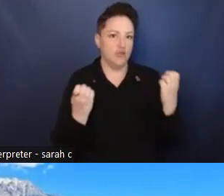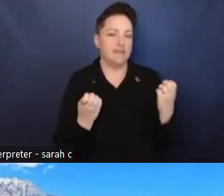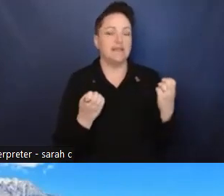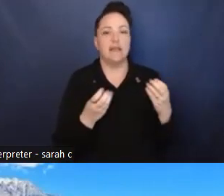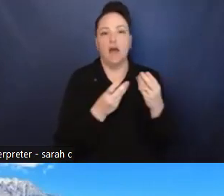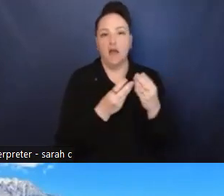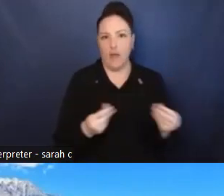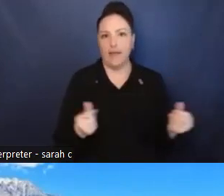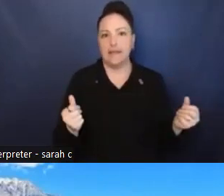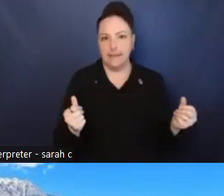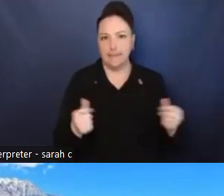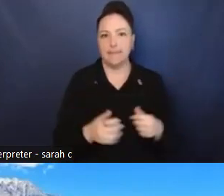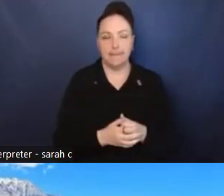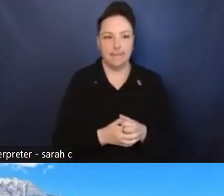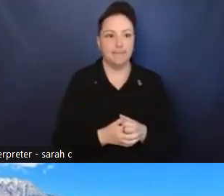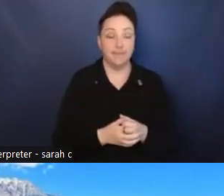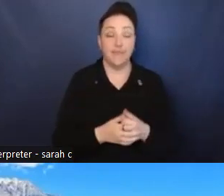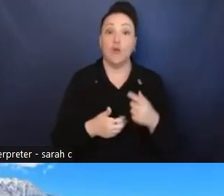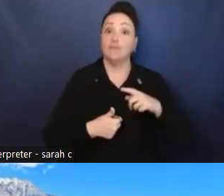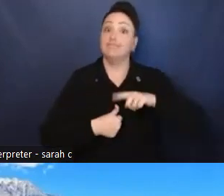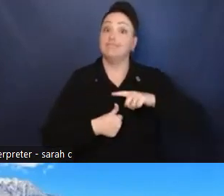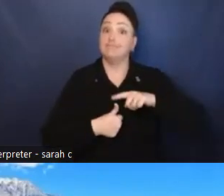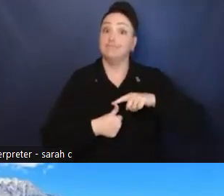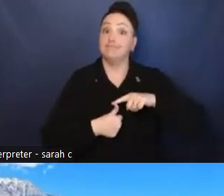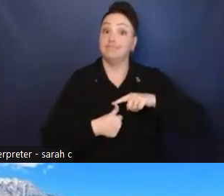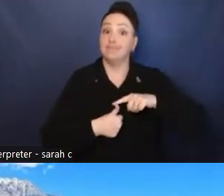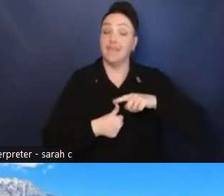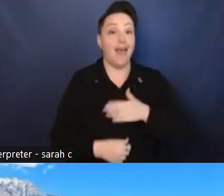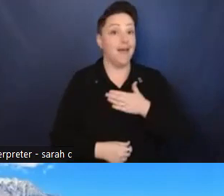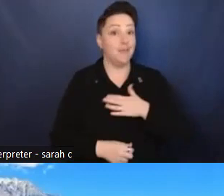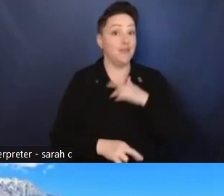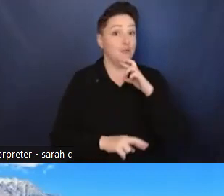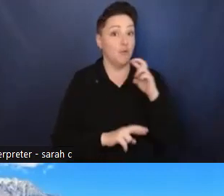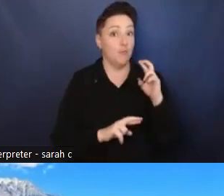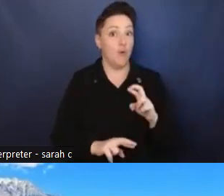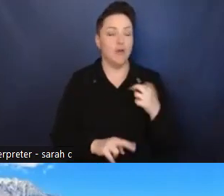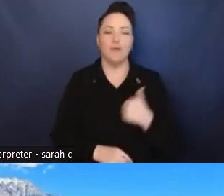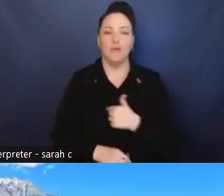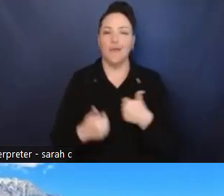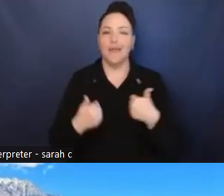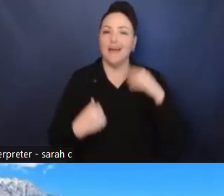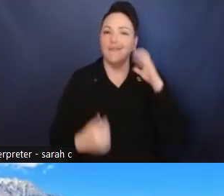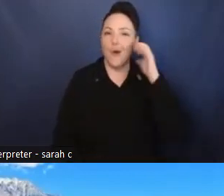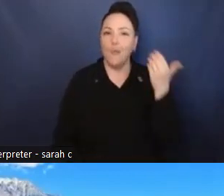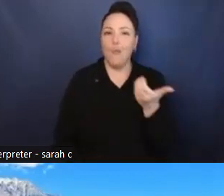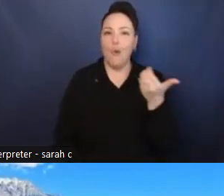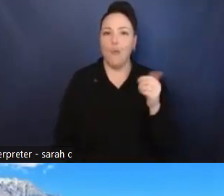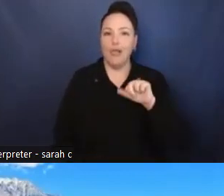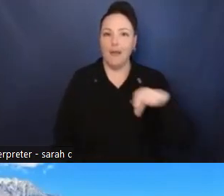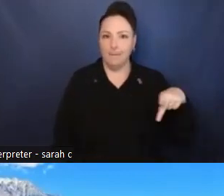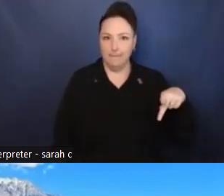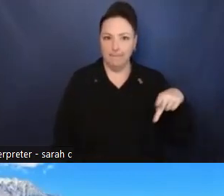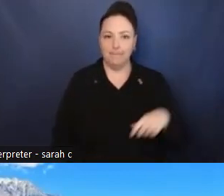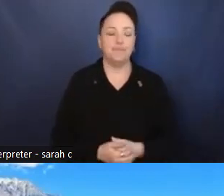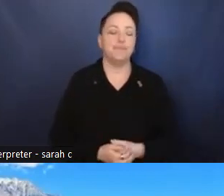And I’m happy to report that we have a mobile app. If you go to your app store on your phone,